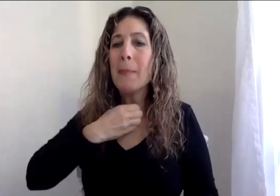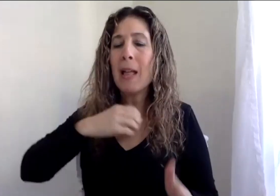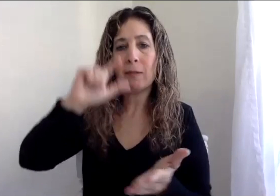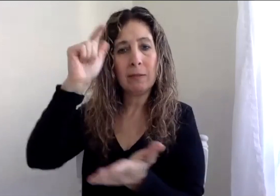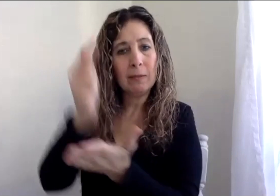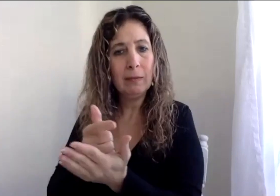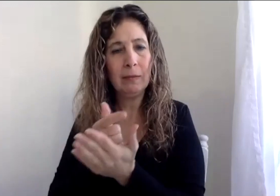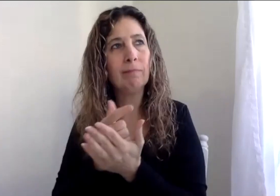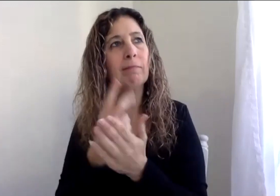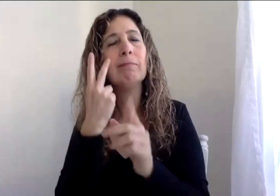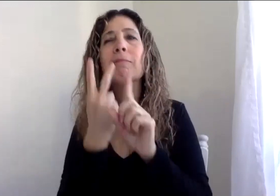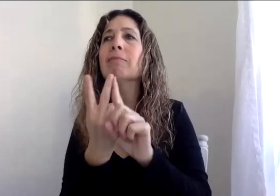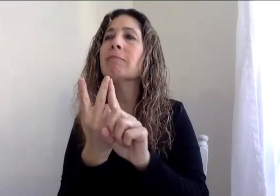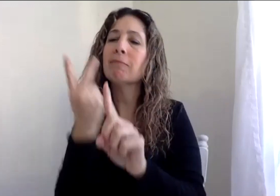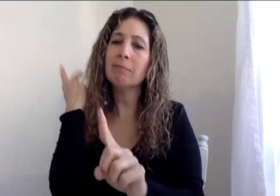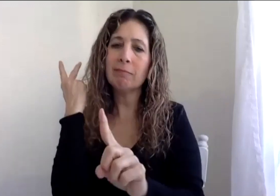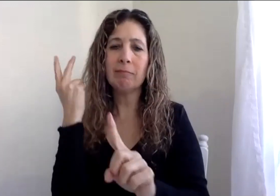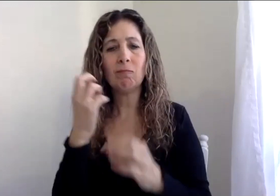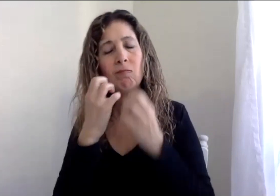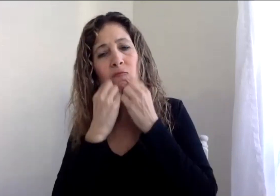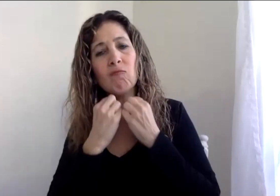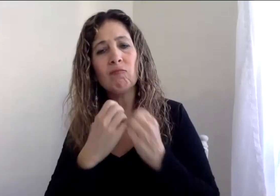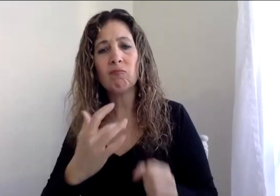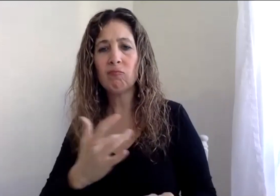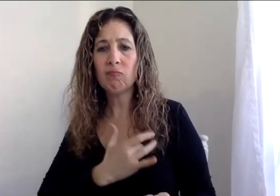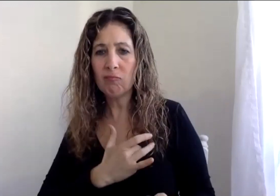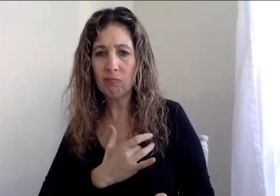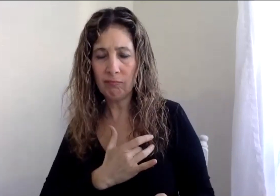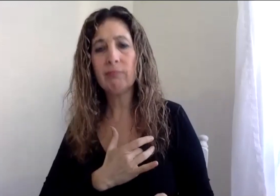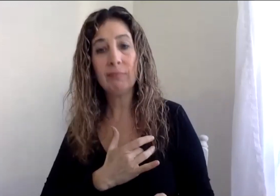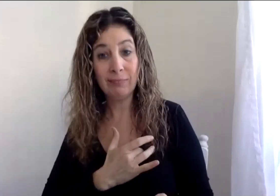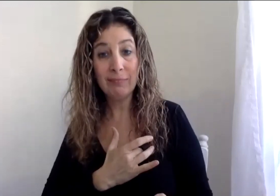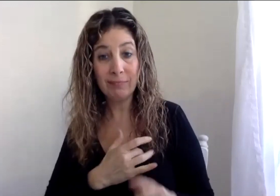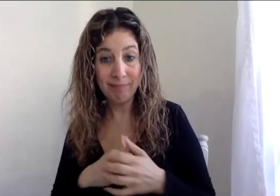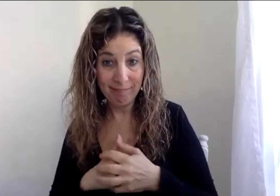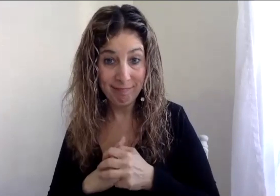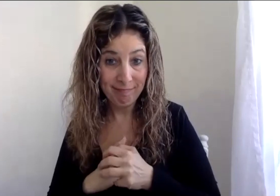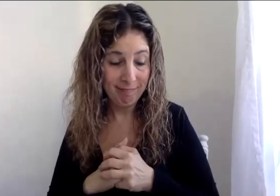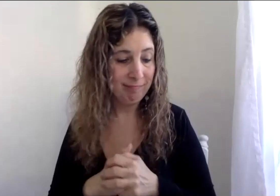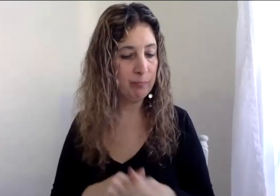that we did growing up and eventually graduating from Mill Neck and looking back on it as such a